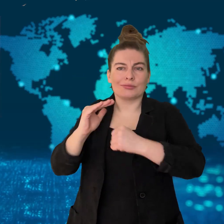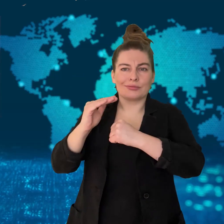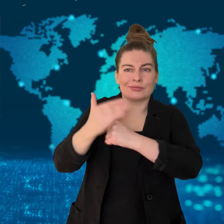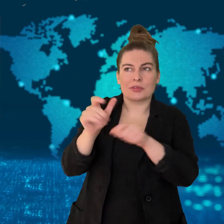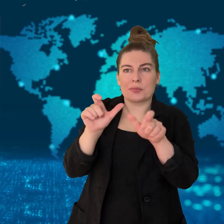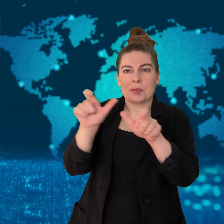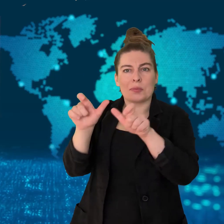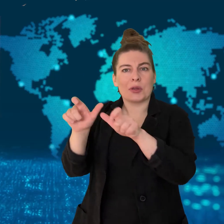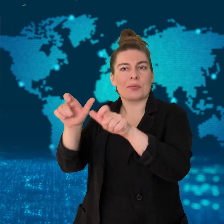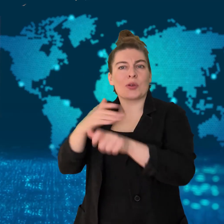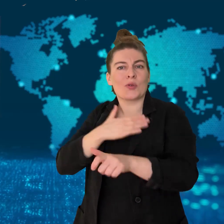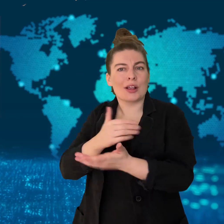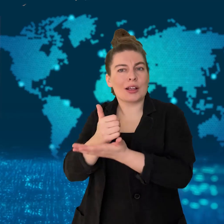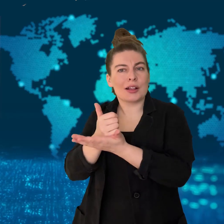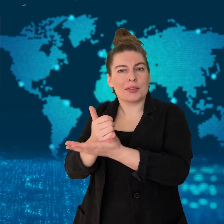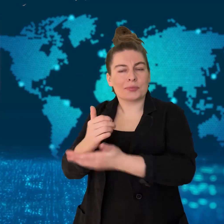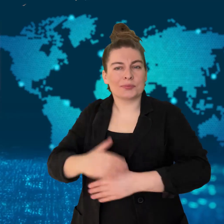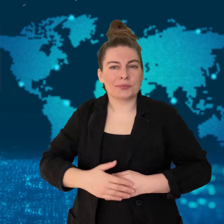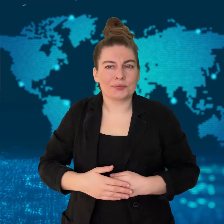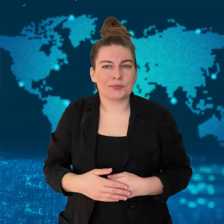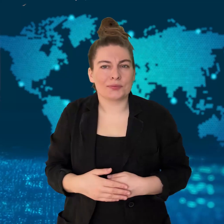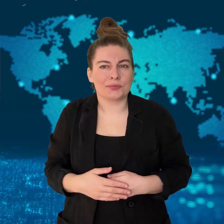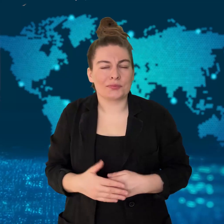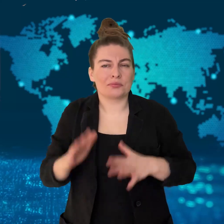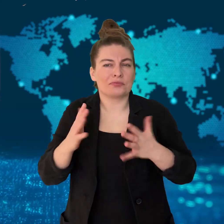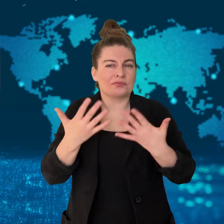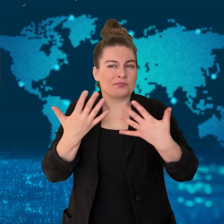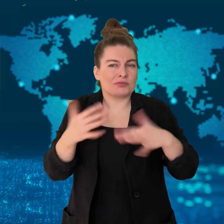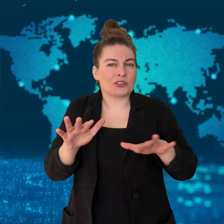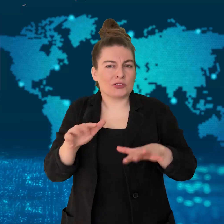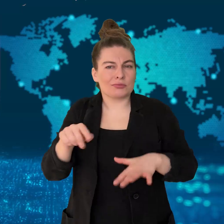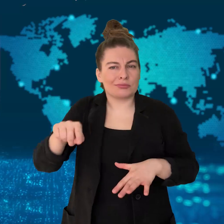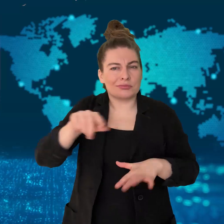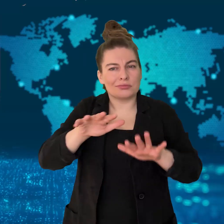There was an announcement of